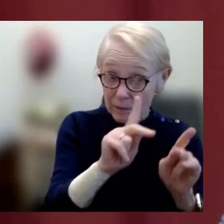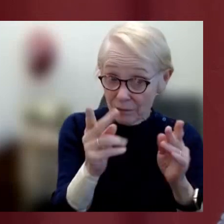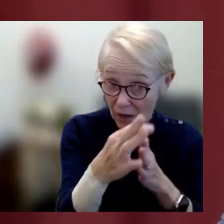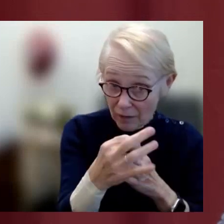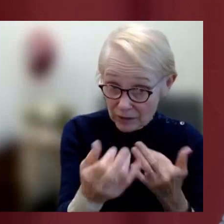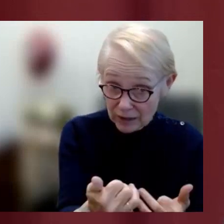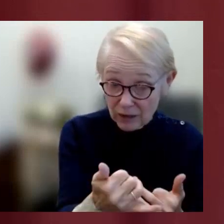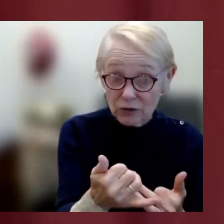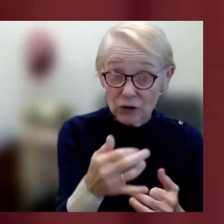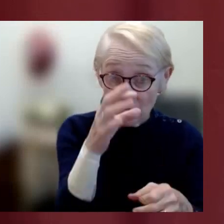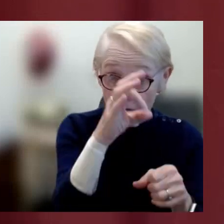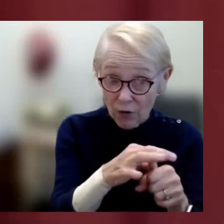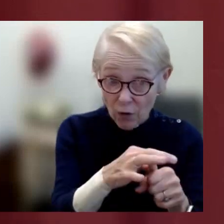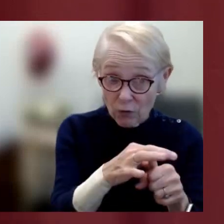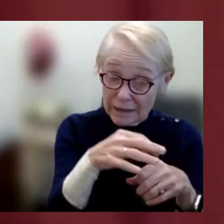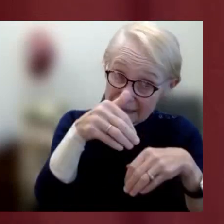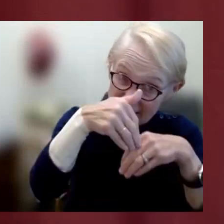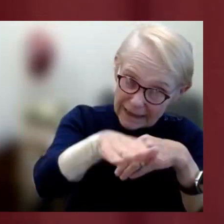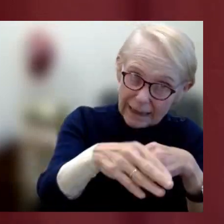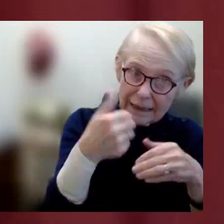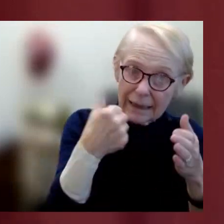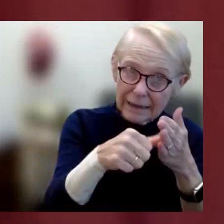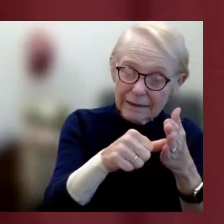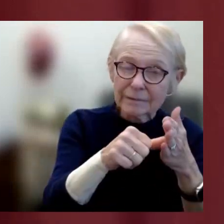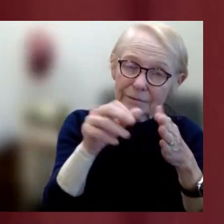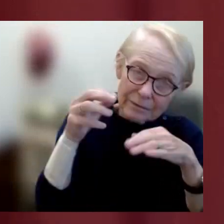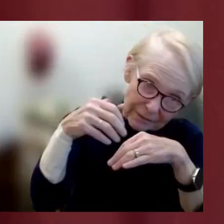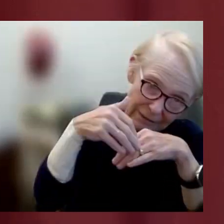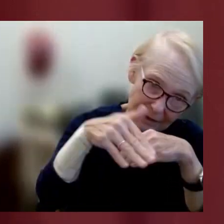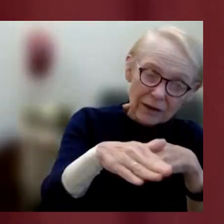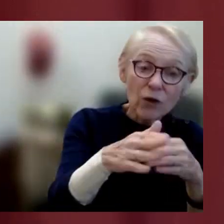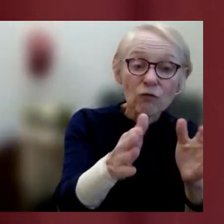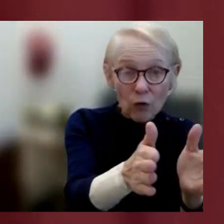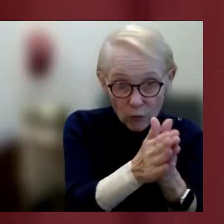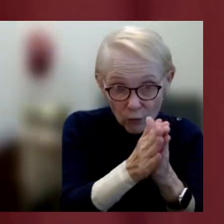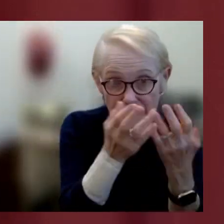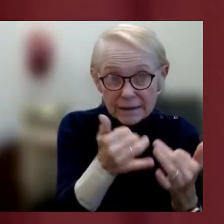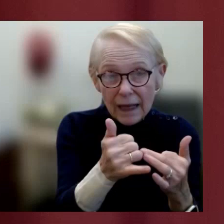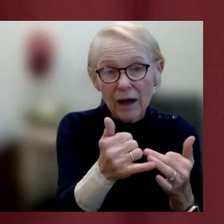by a mail ballot so they have to request a mail ballot and there are a number of different ways to